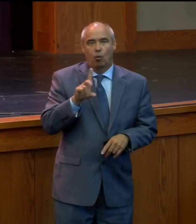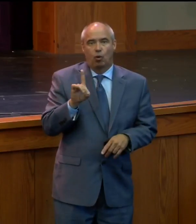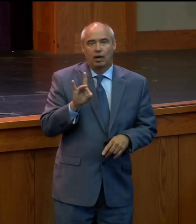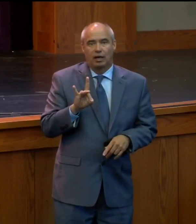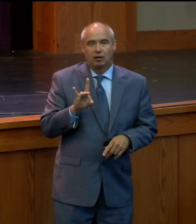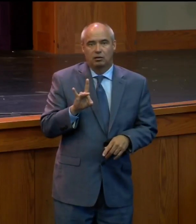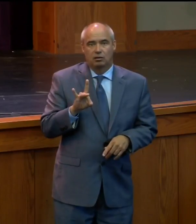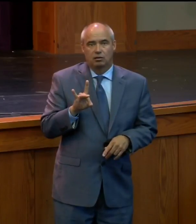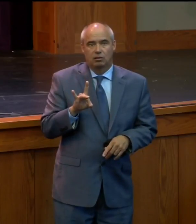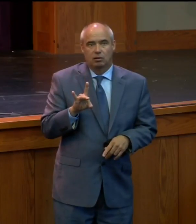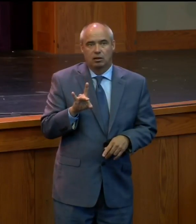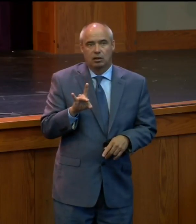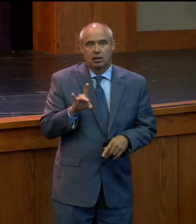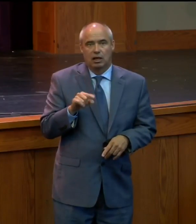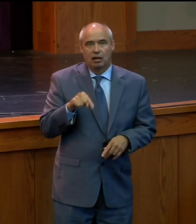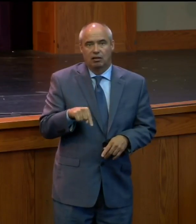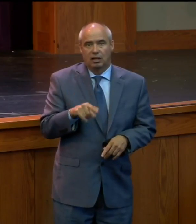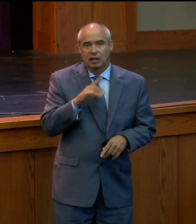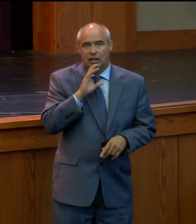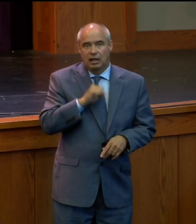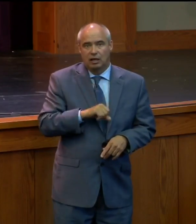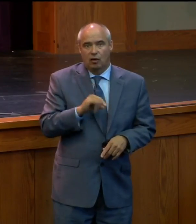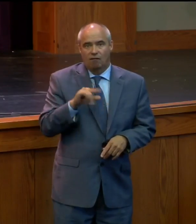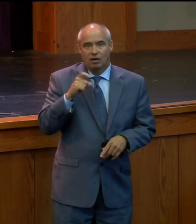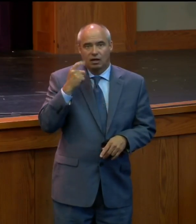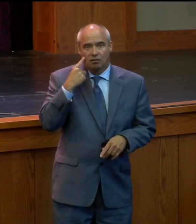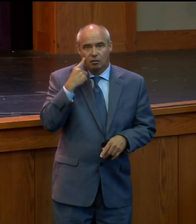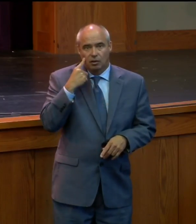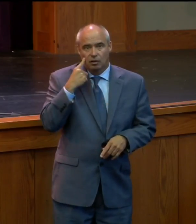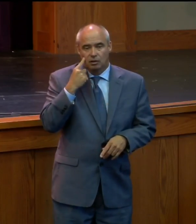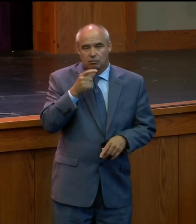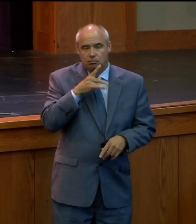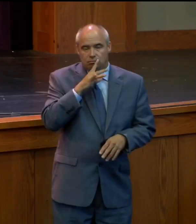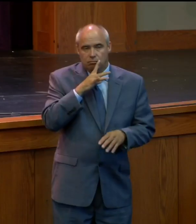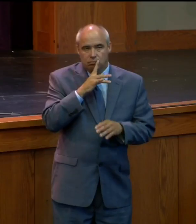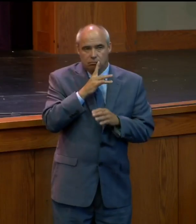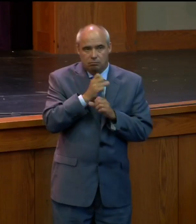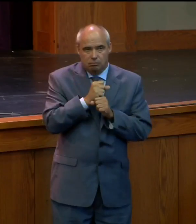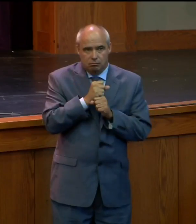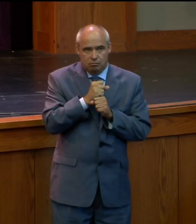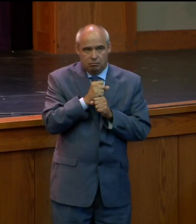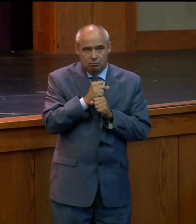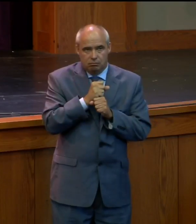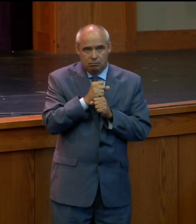IF IN THIS AGE OF GOVERNMENT SECRETS THIS SHOULD HAVE BEEN